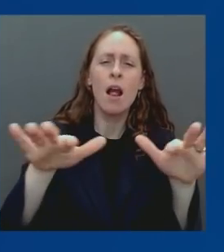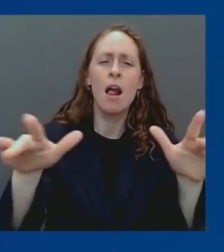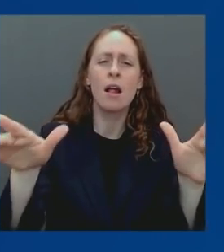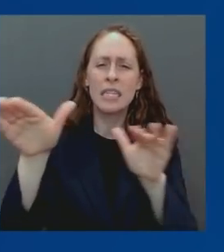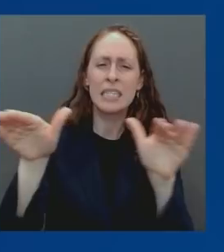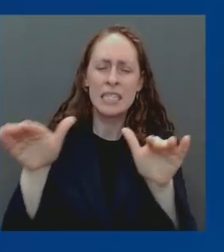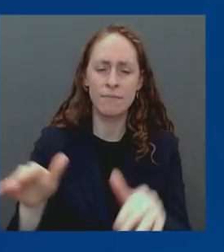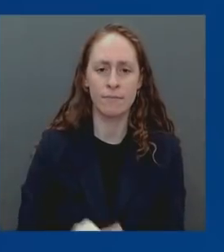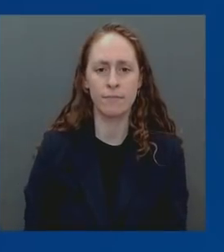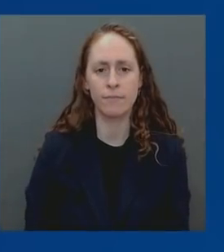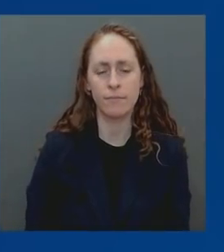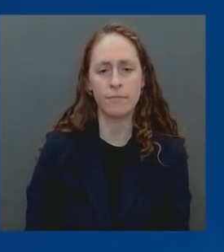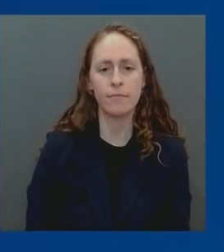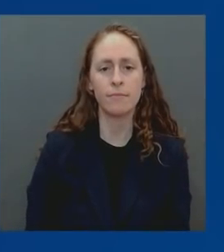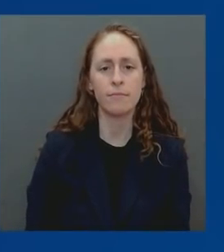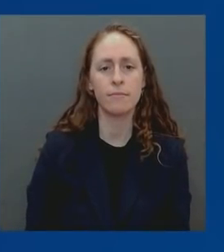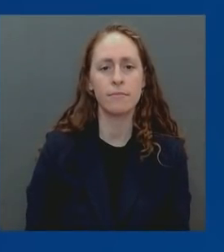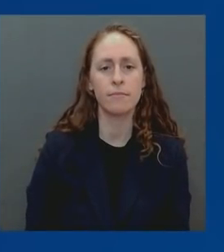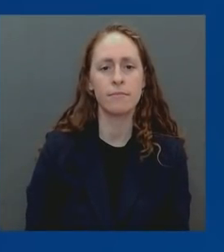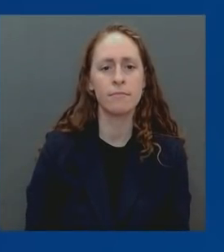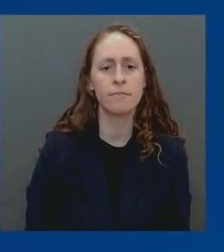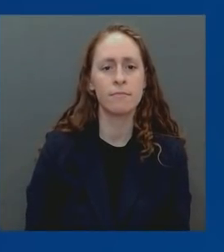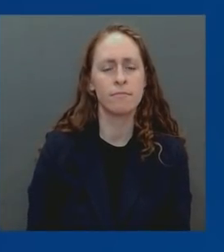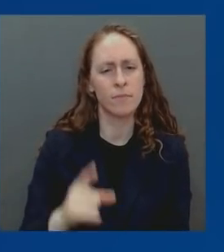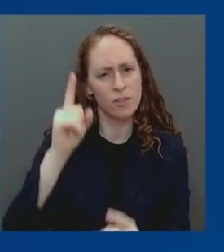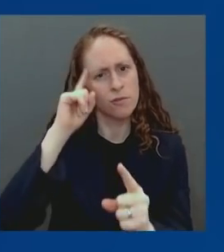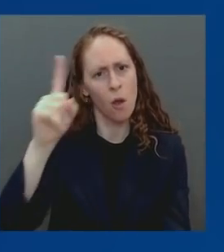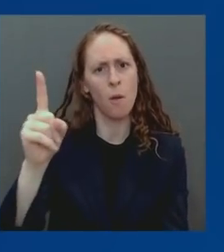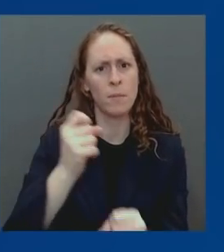and supplies specially made for kids in this age group.